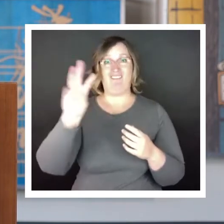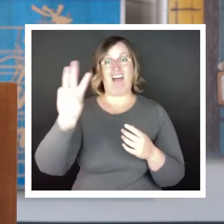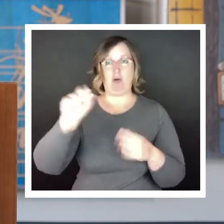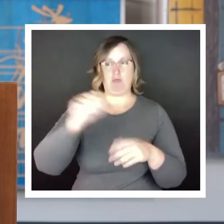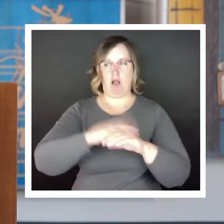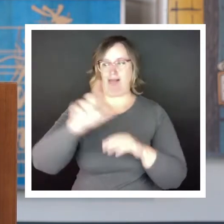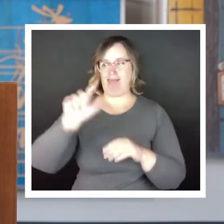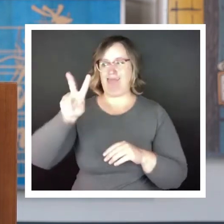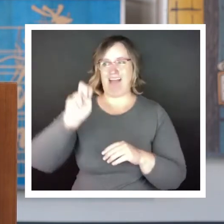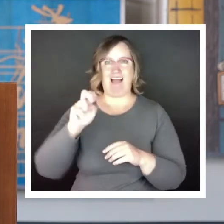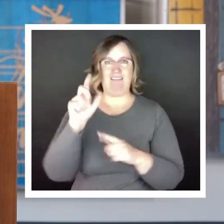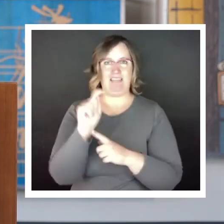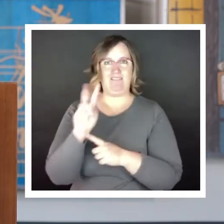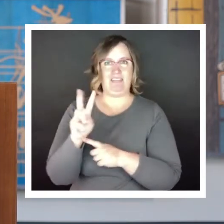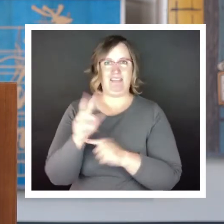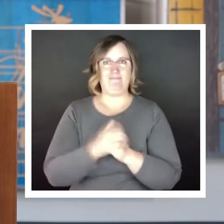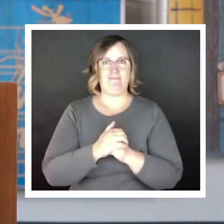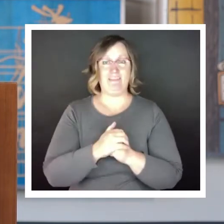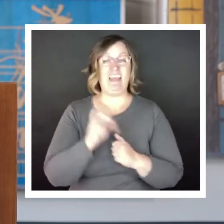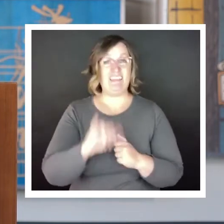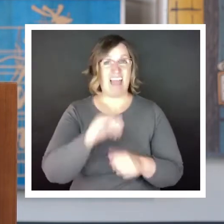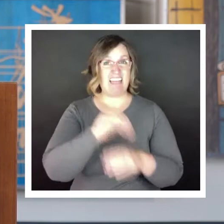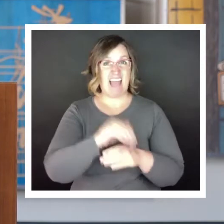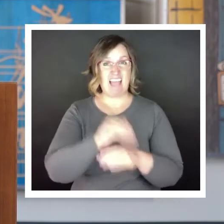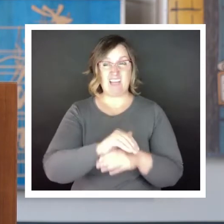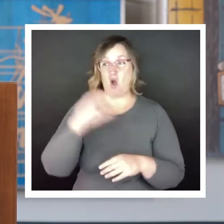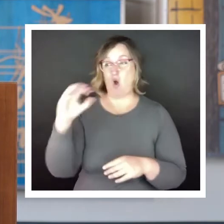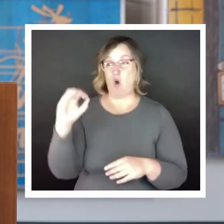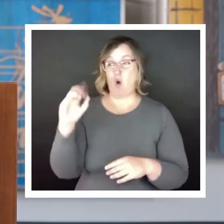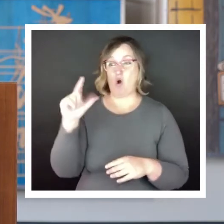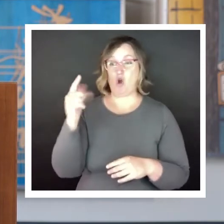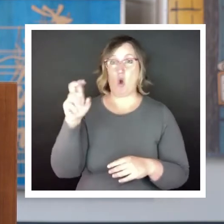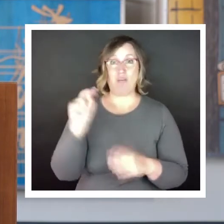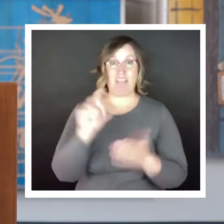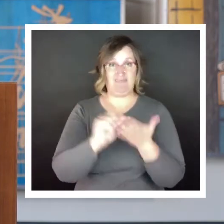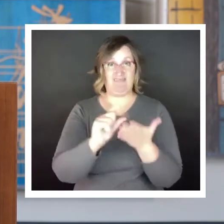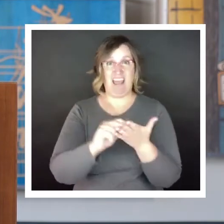That night, the Oregonian, had 45 pictures of our day,